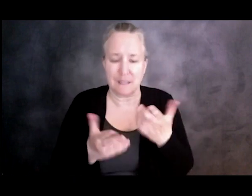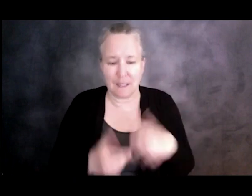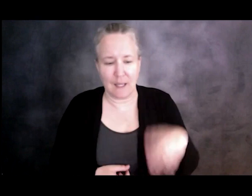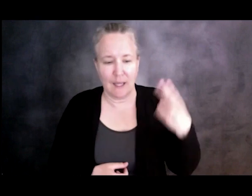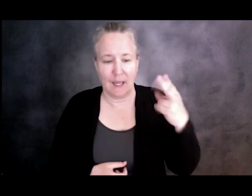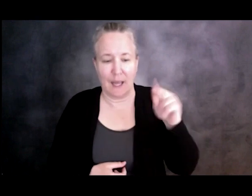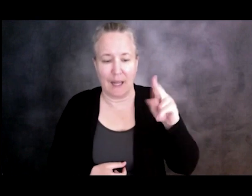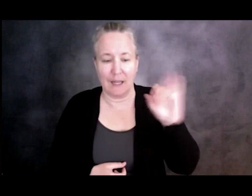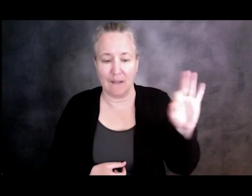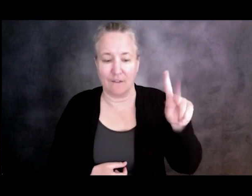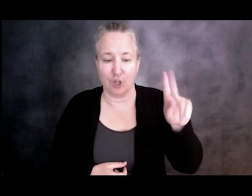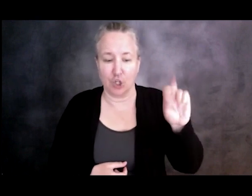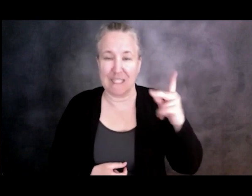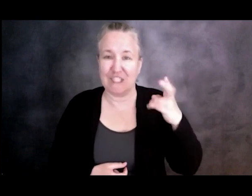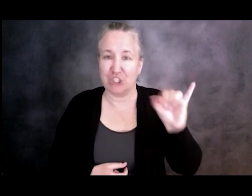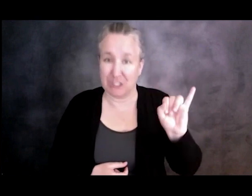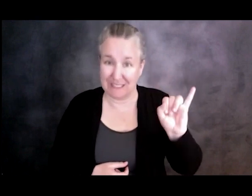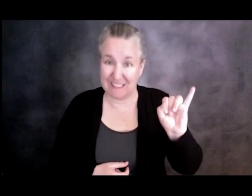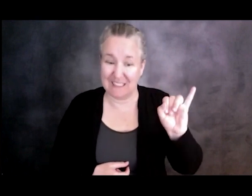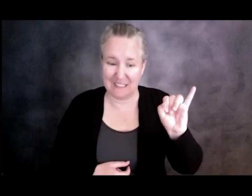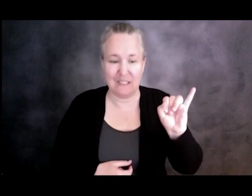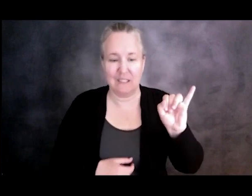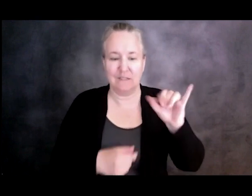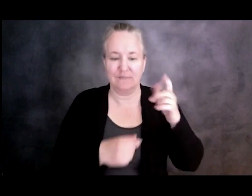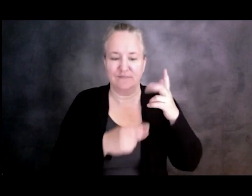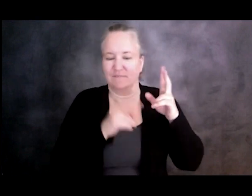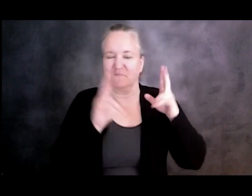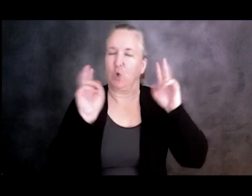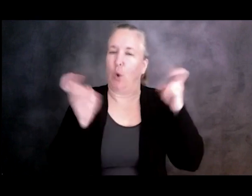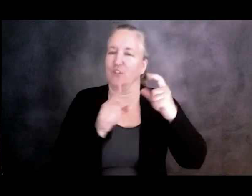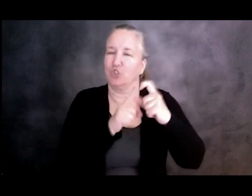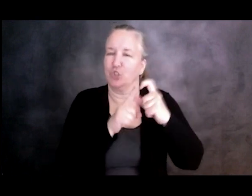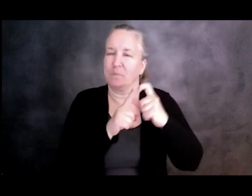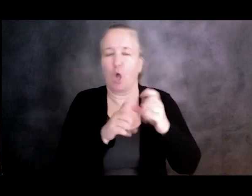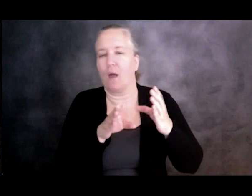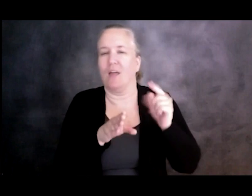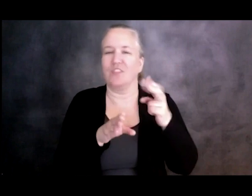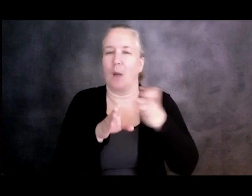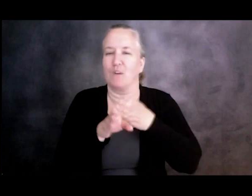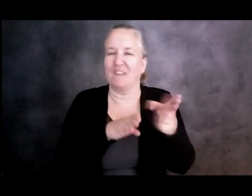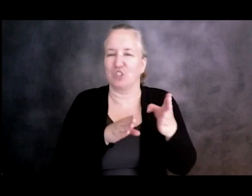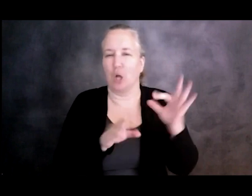coined the term "professional Pakistani" in The Buddha of Suburbia. So this plight or this situation of the representative,